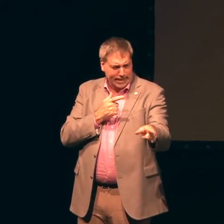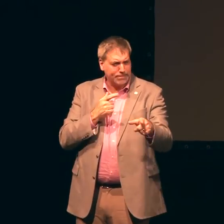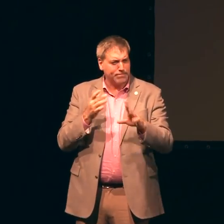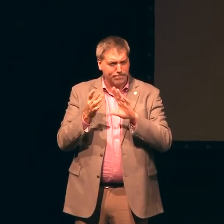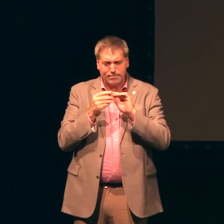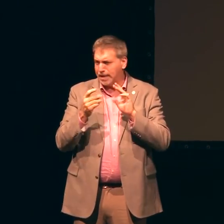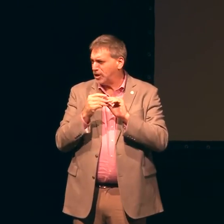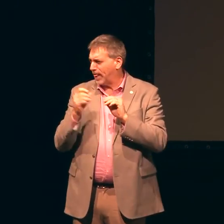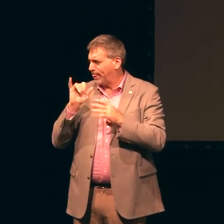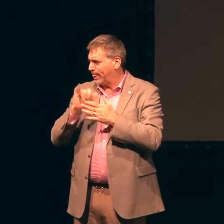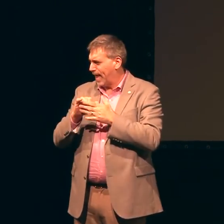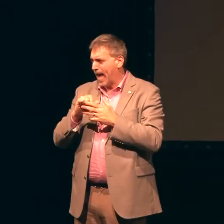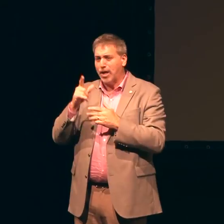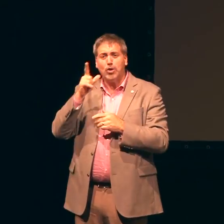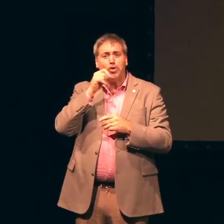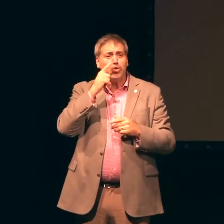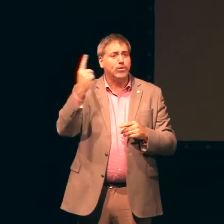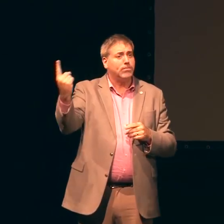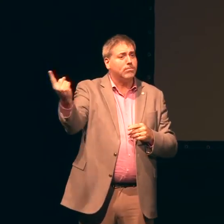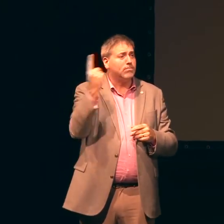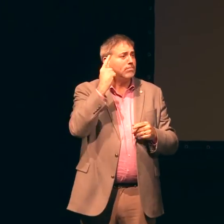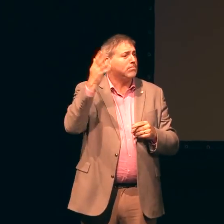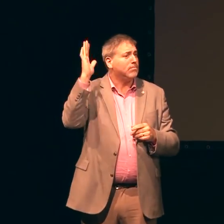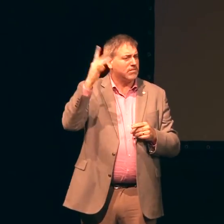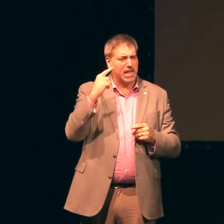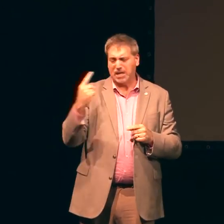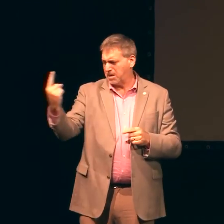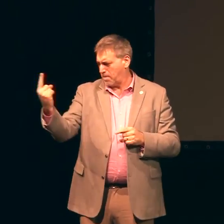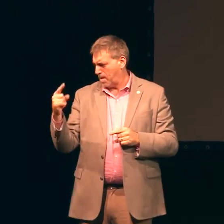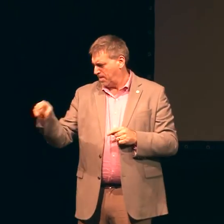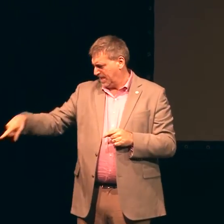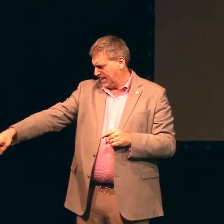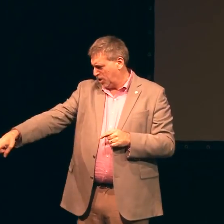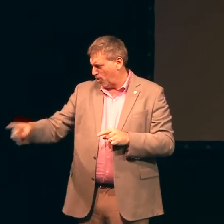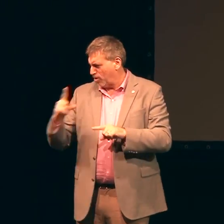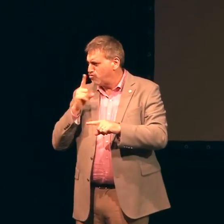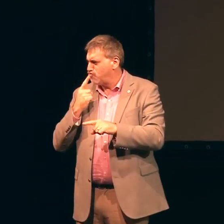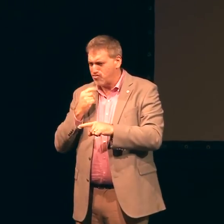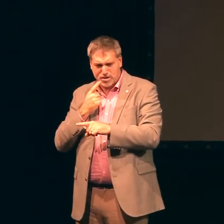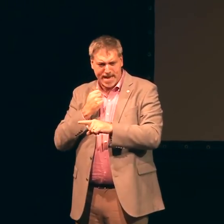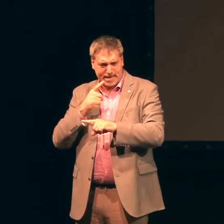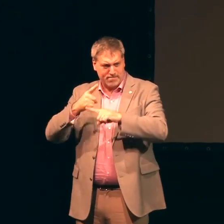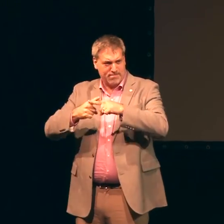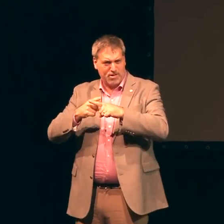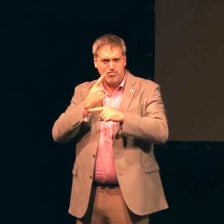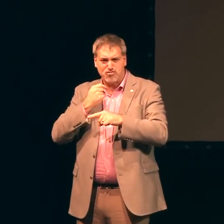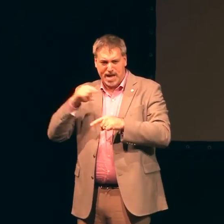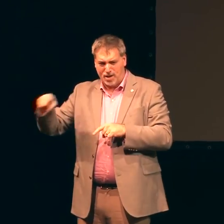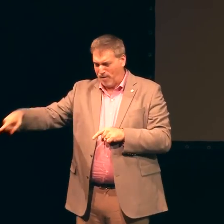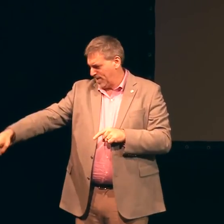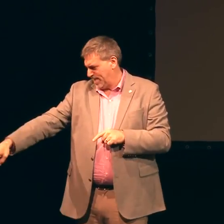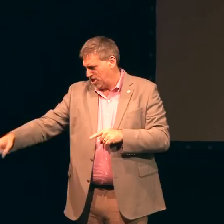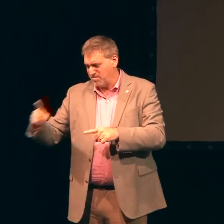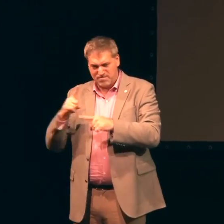Sandy mentioned that anyone who wants to ask a question has to come up here to where the